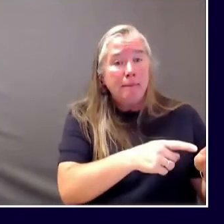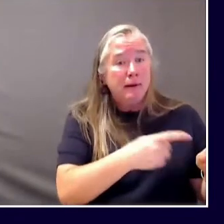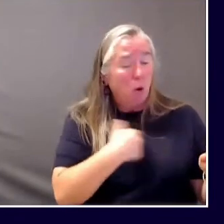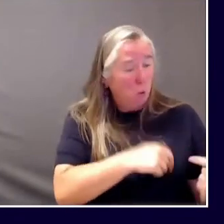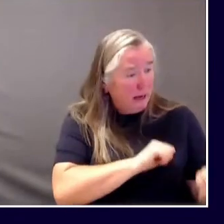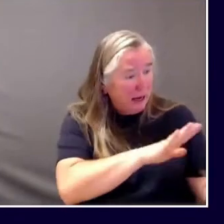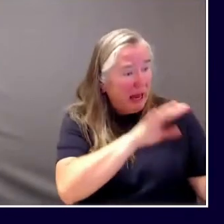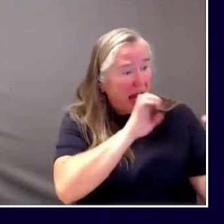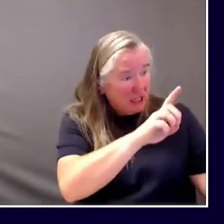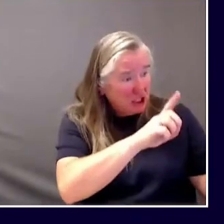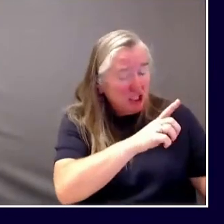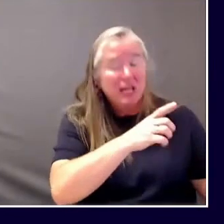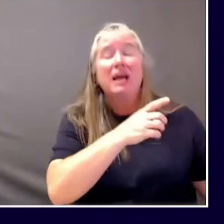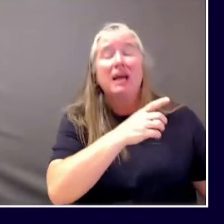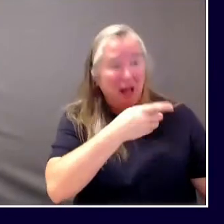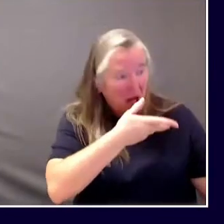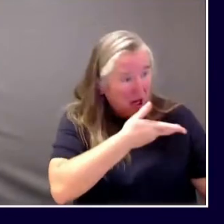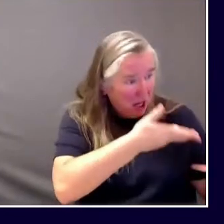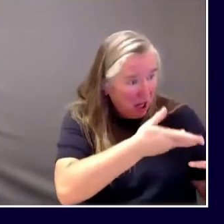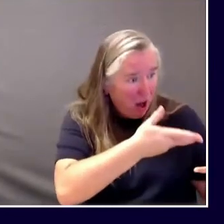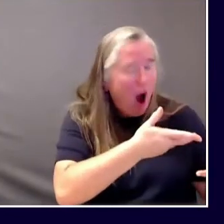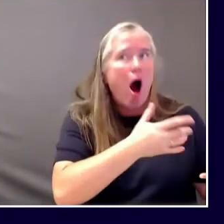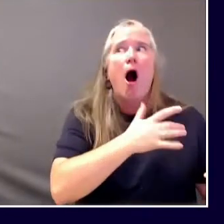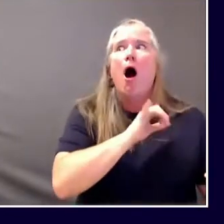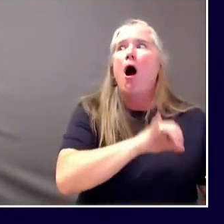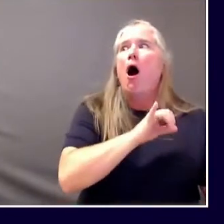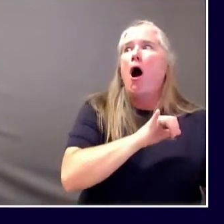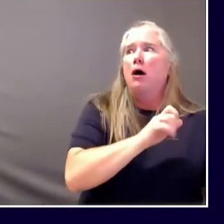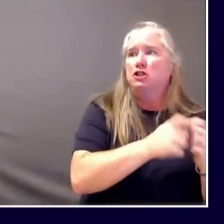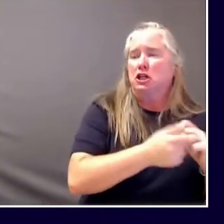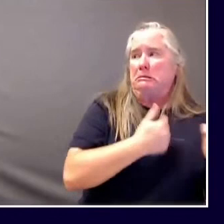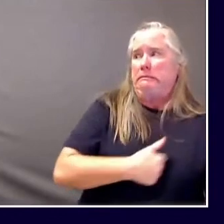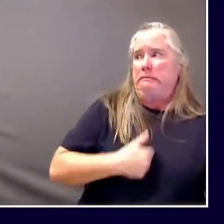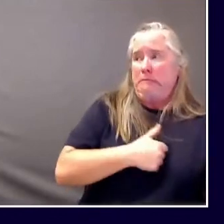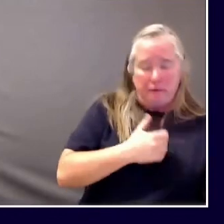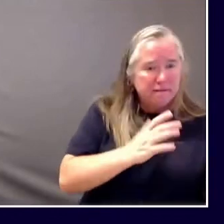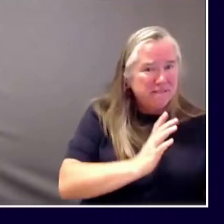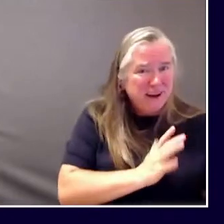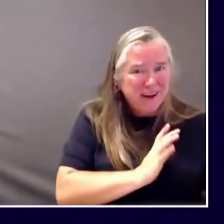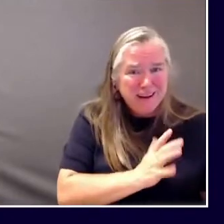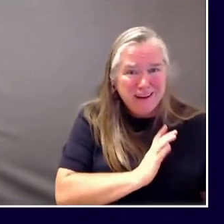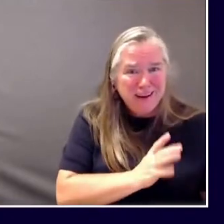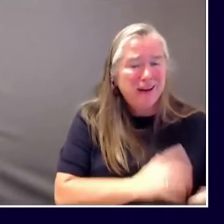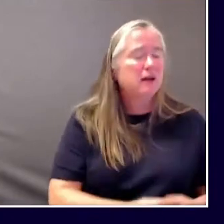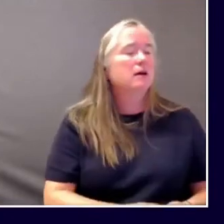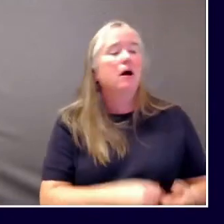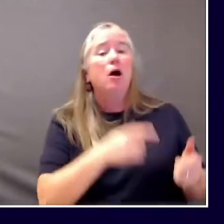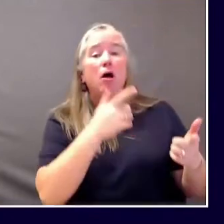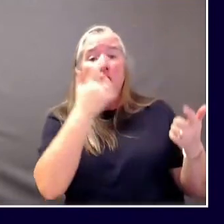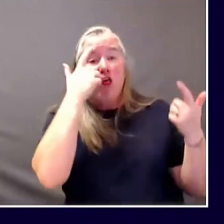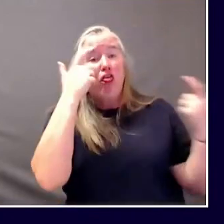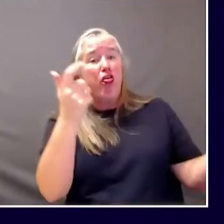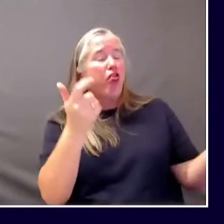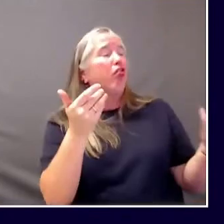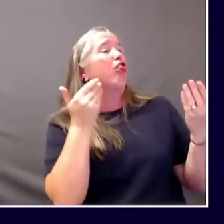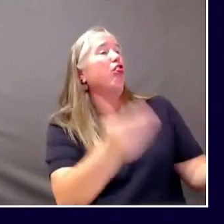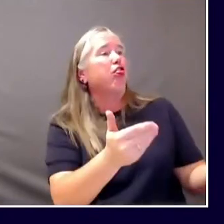state it's part of your civic responsibility to help take care